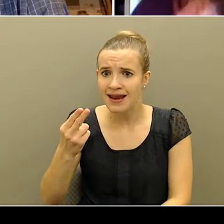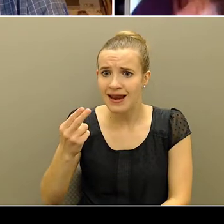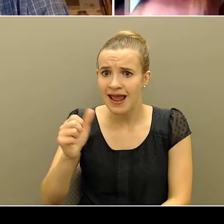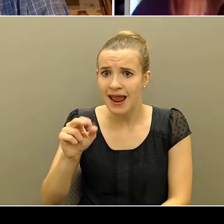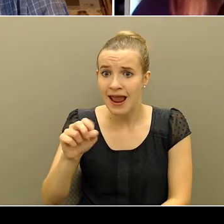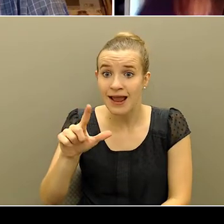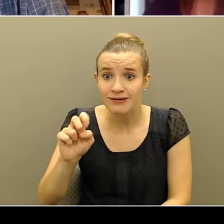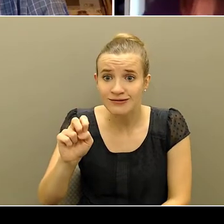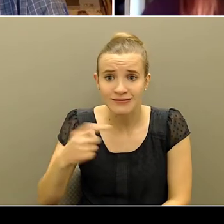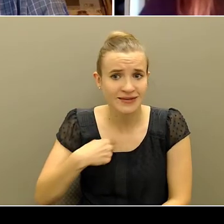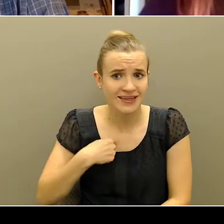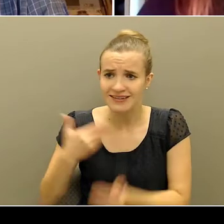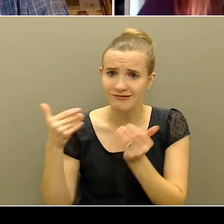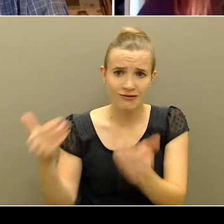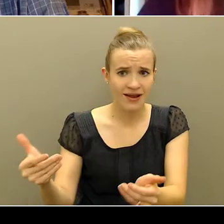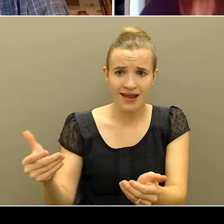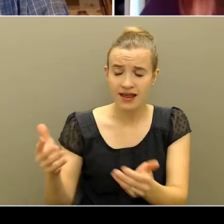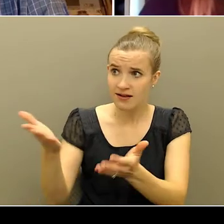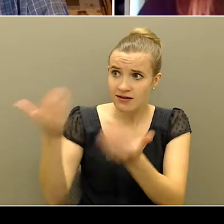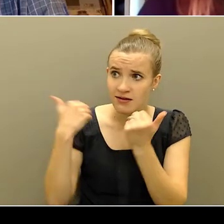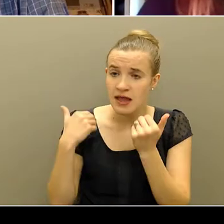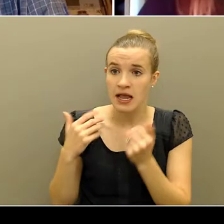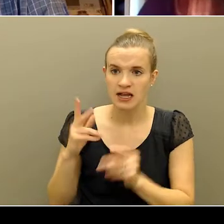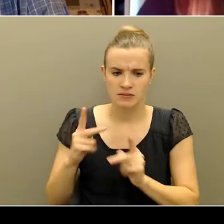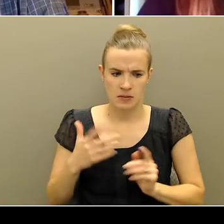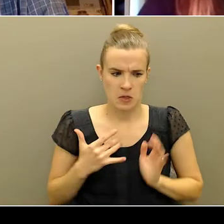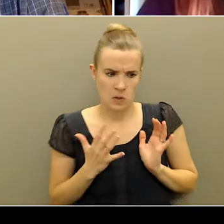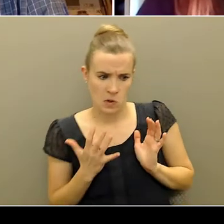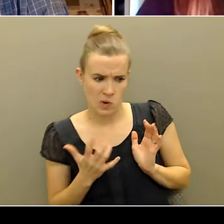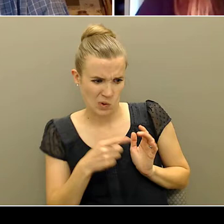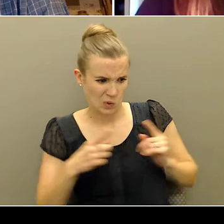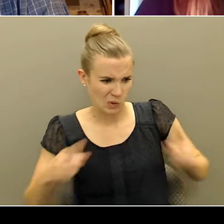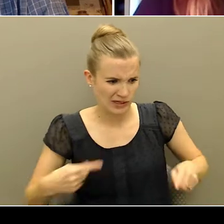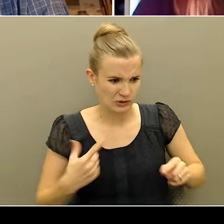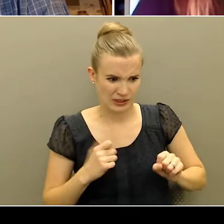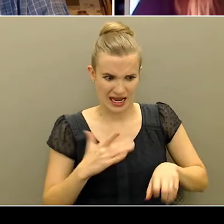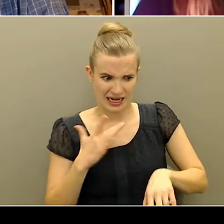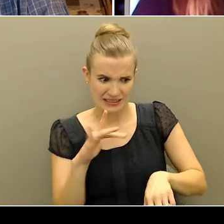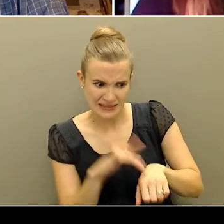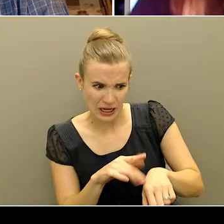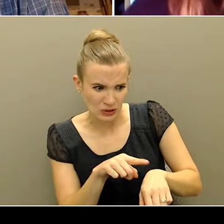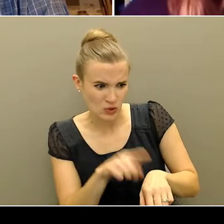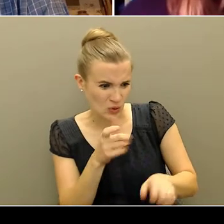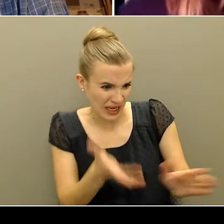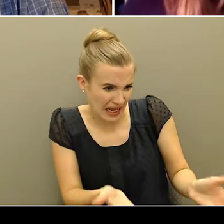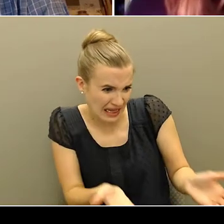cause damage to you or whatnot. Or if, let's say you do need to be lifted,